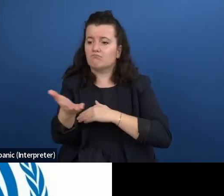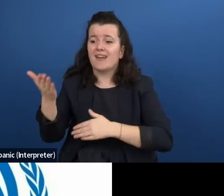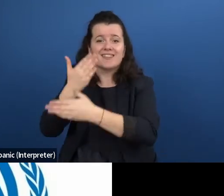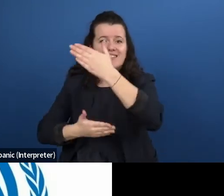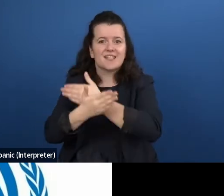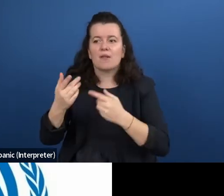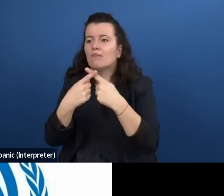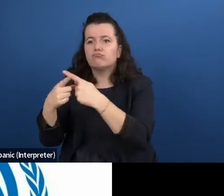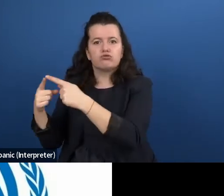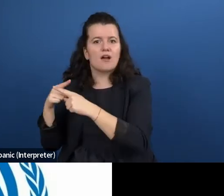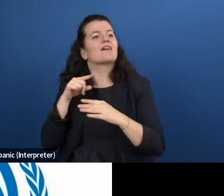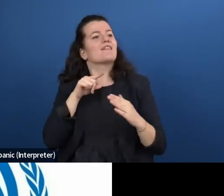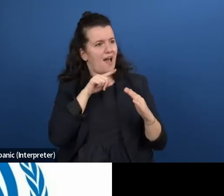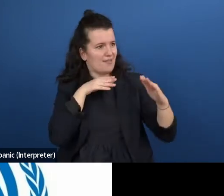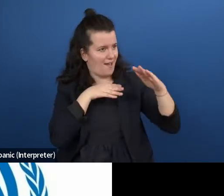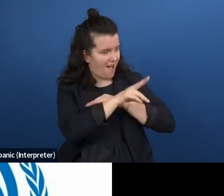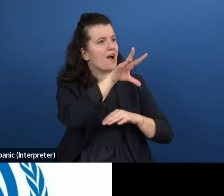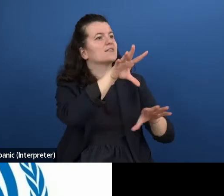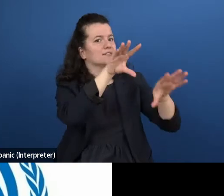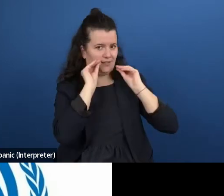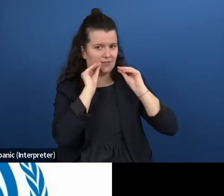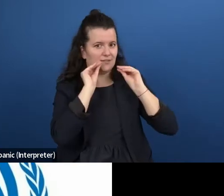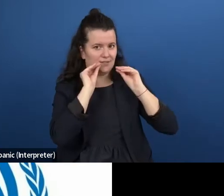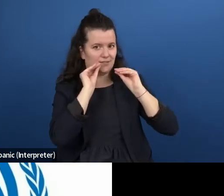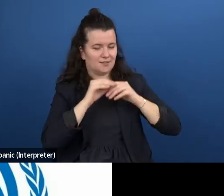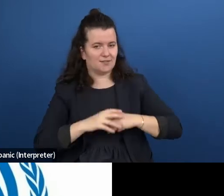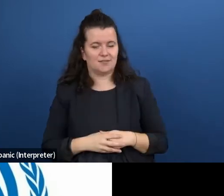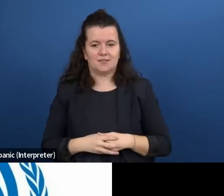and that specific risks faced by persons with disabilities